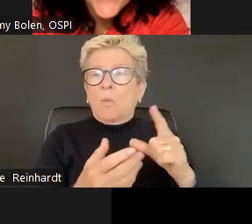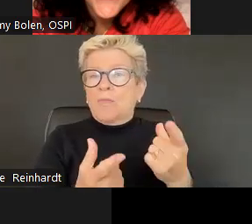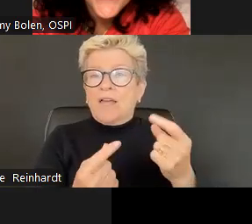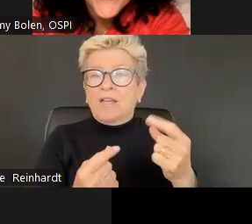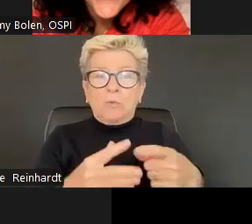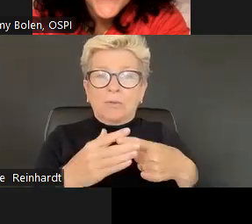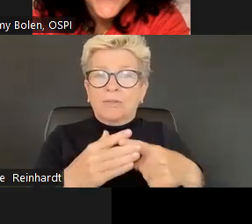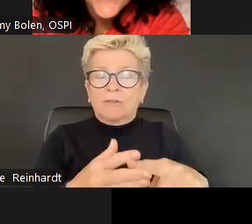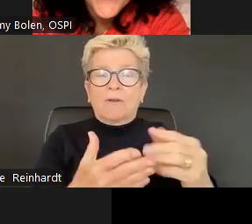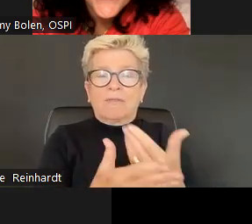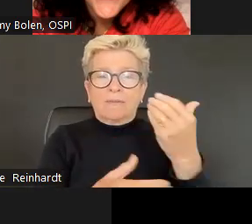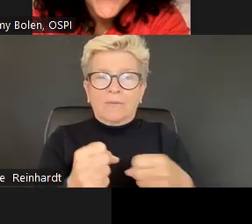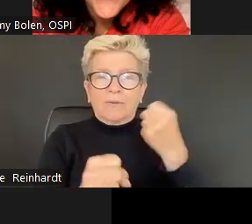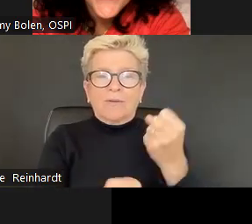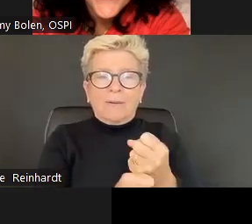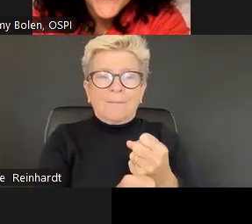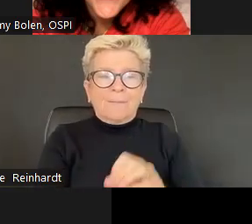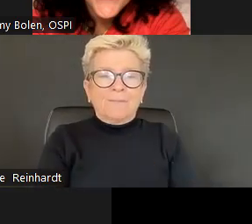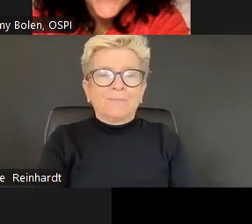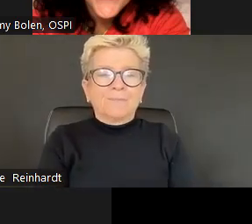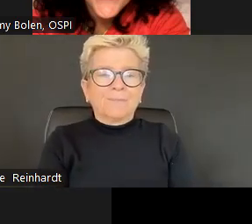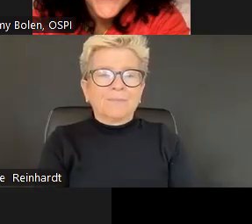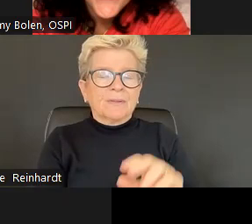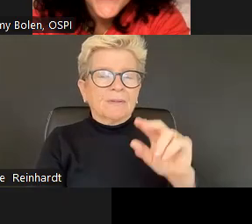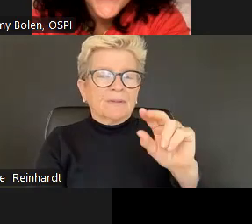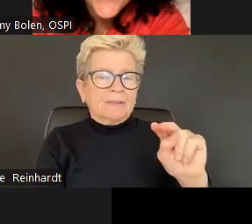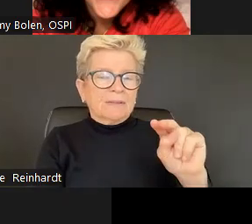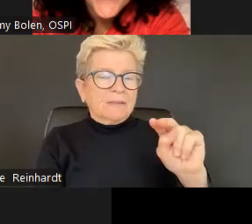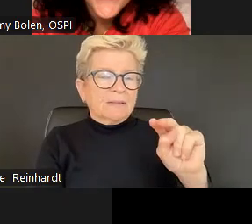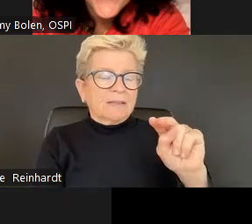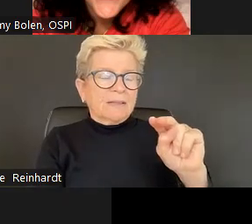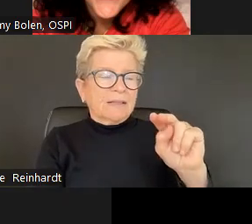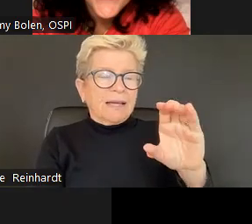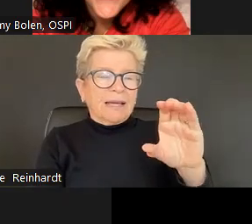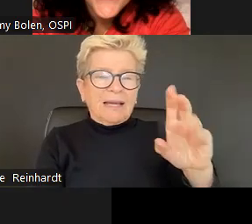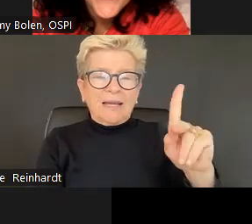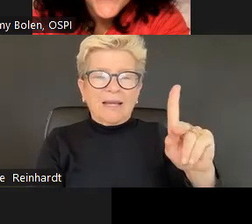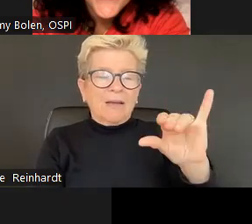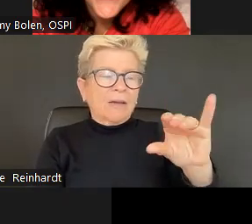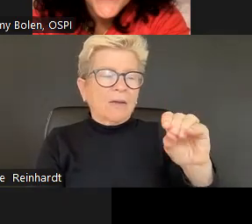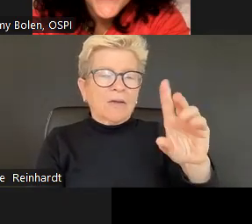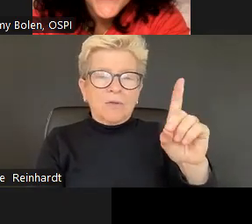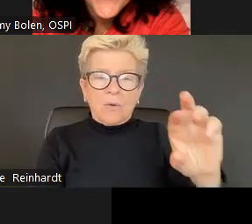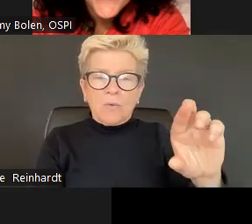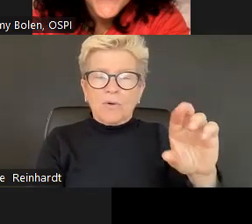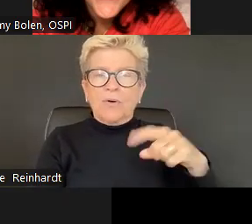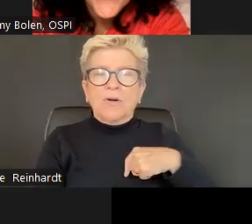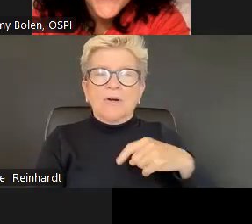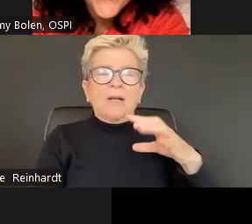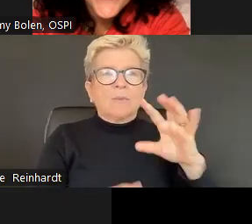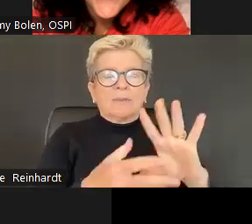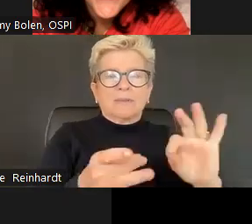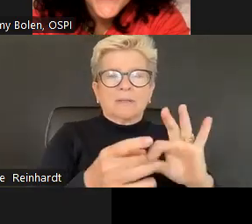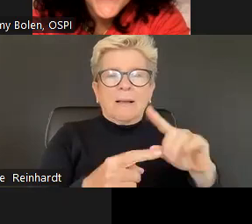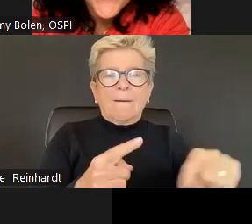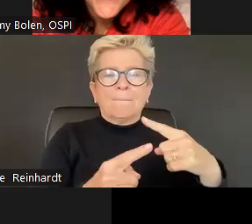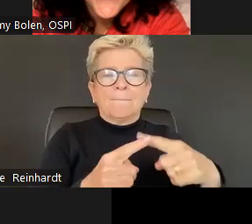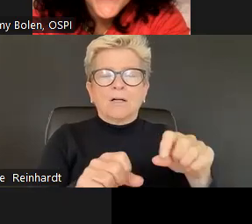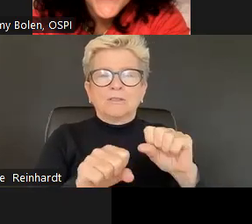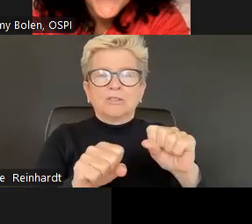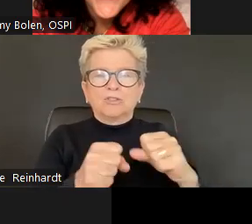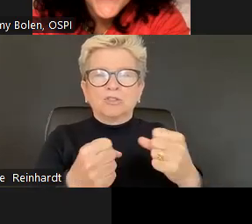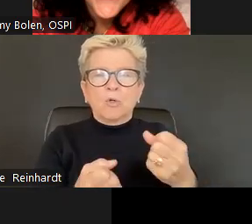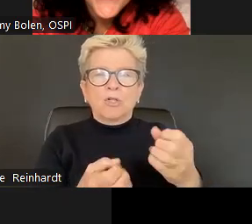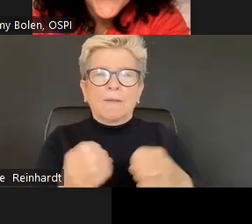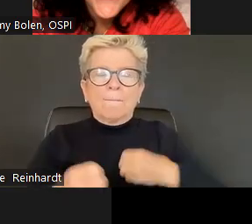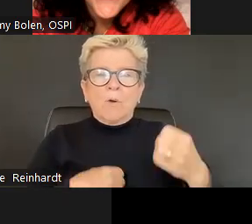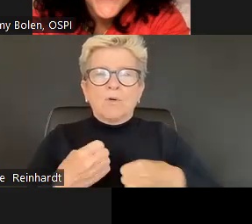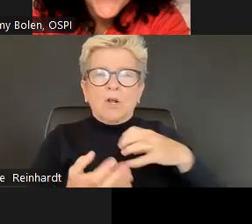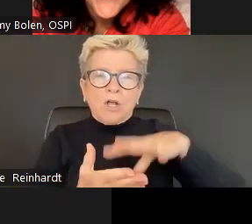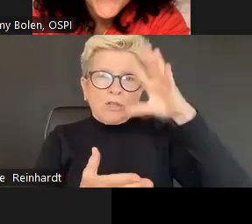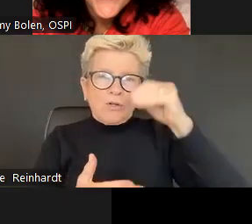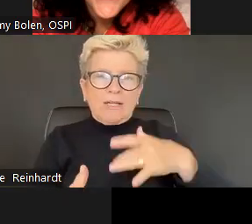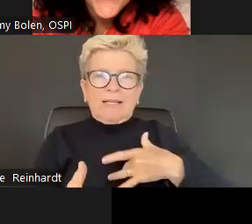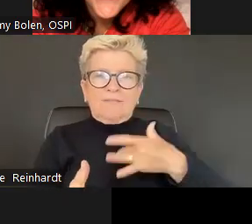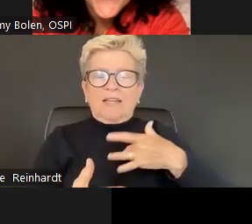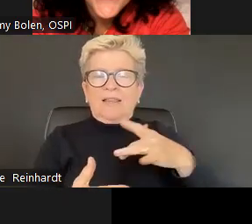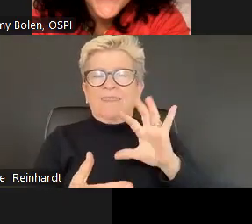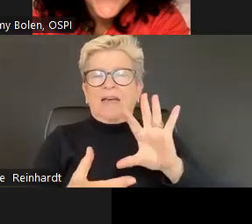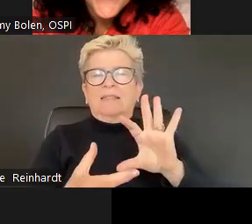gives her teaching candidates for starting a new year.